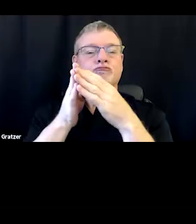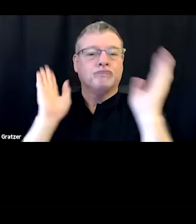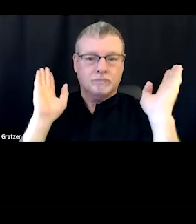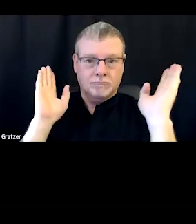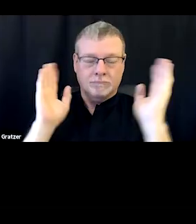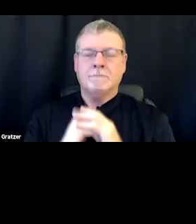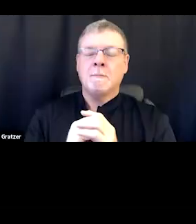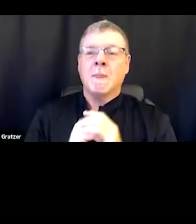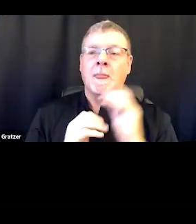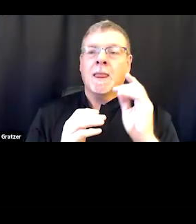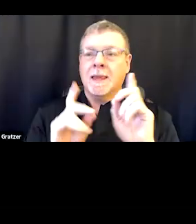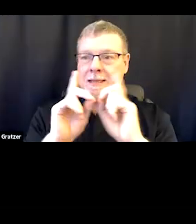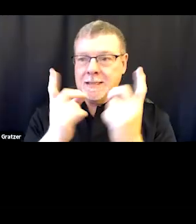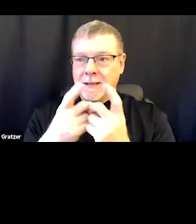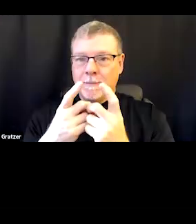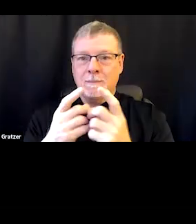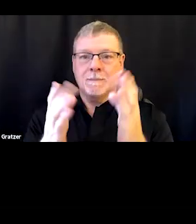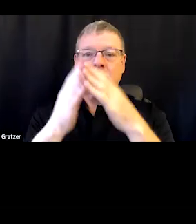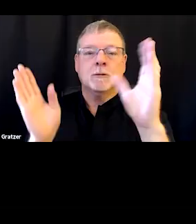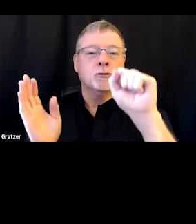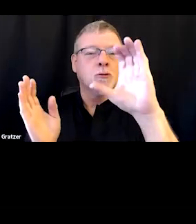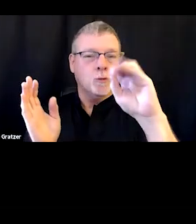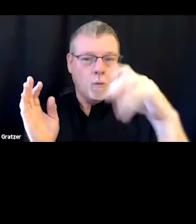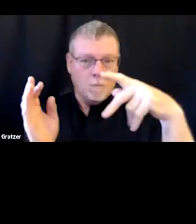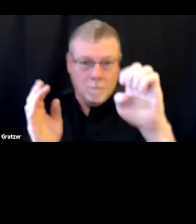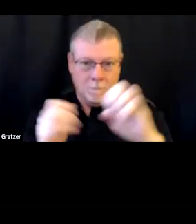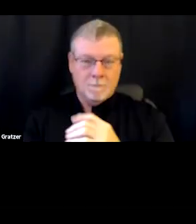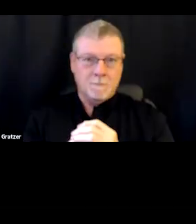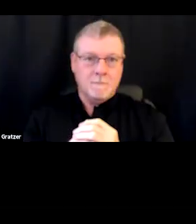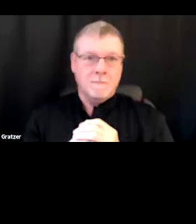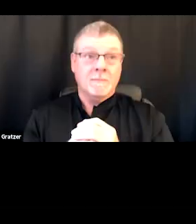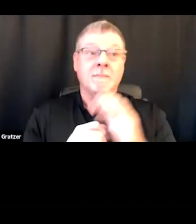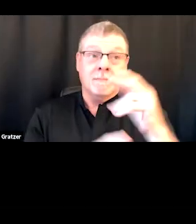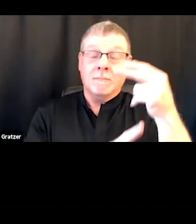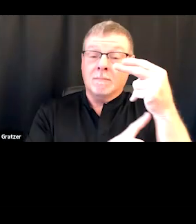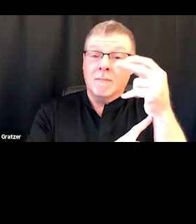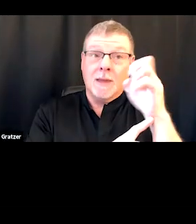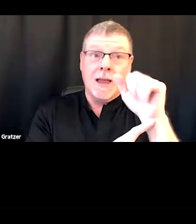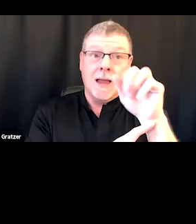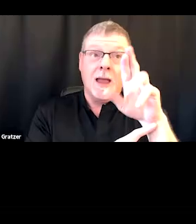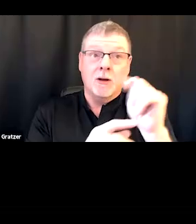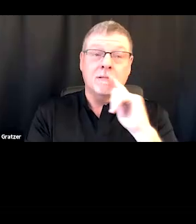of our department scope. So we started as HEART, which are the four alternative response programs